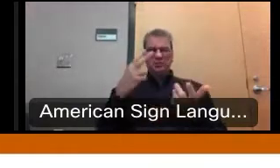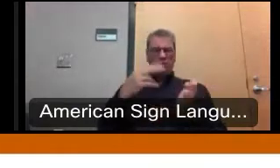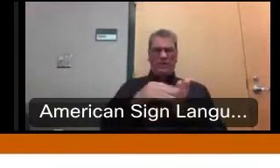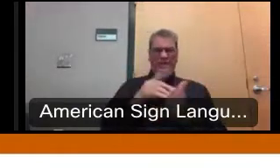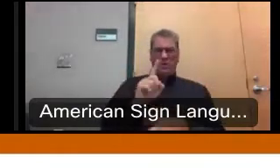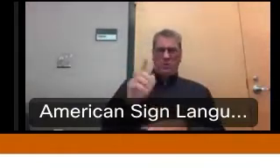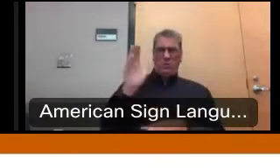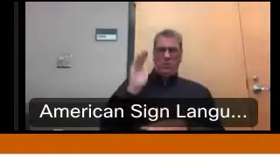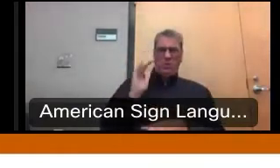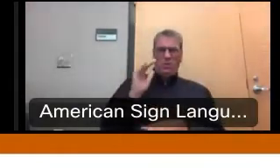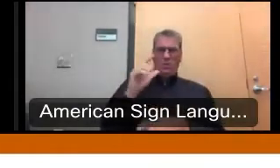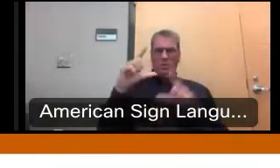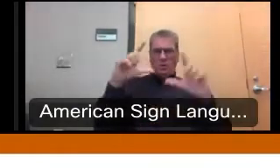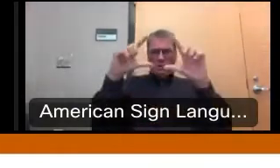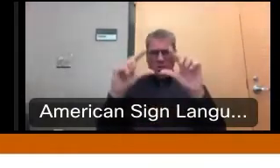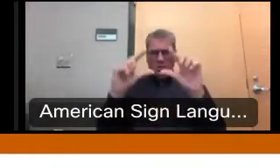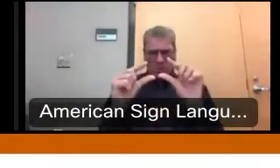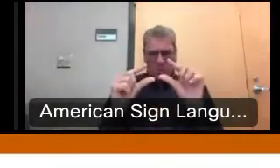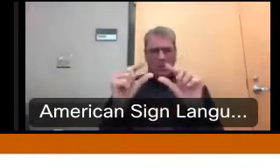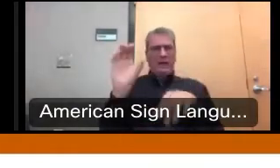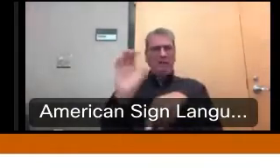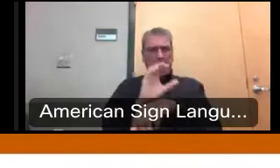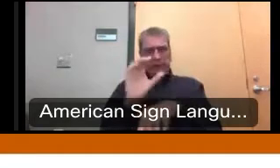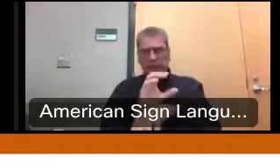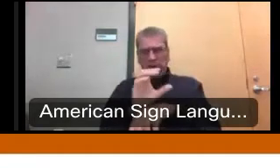know, telephone screens, running over copper phone lines.